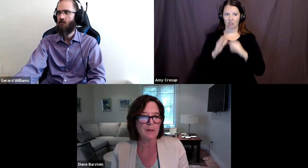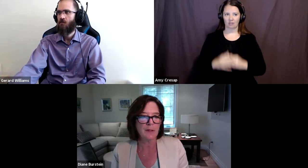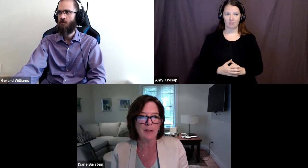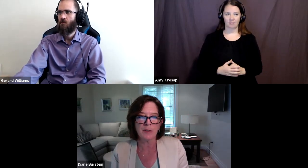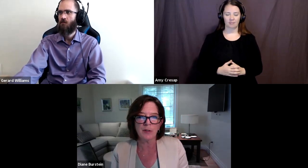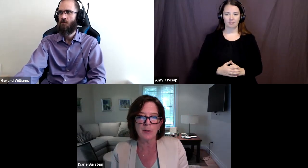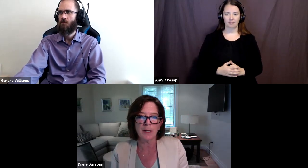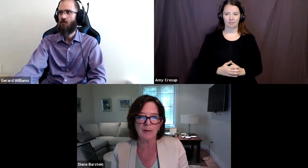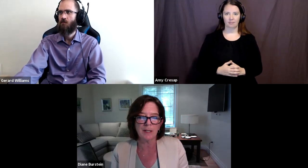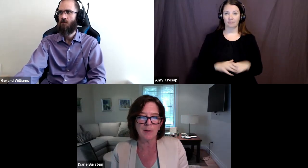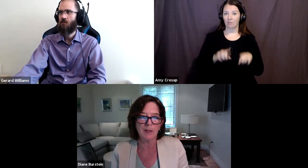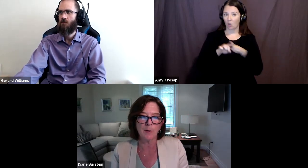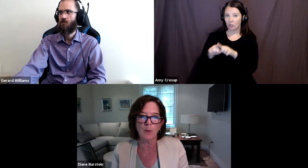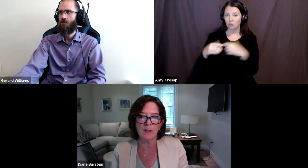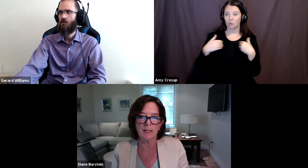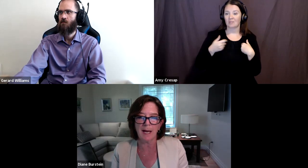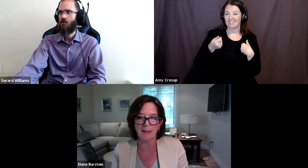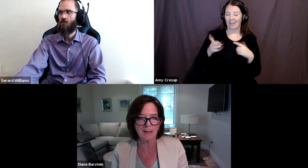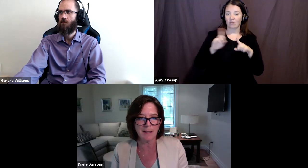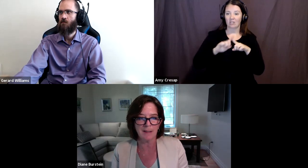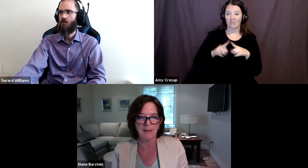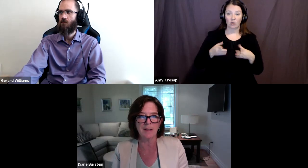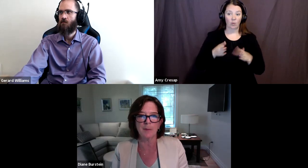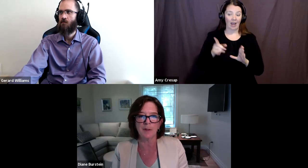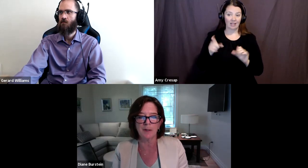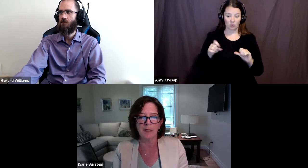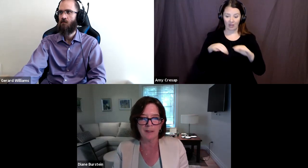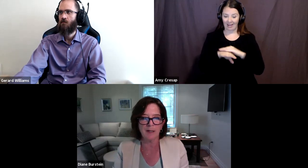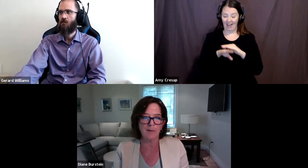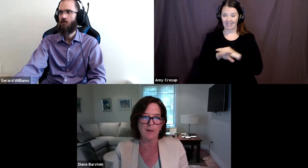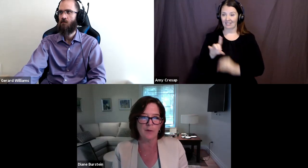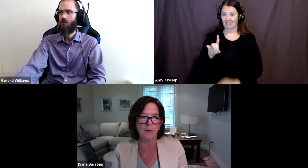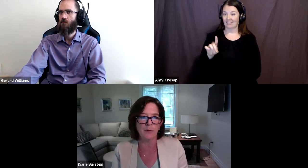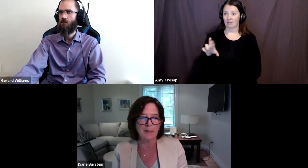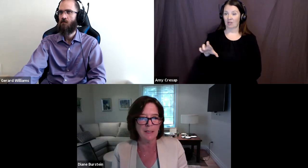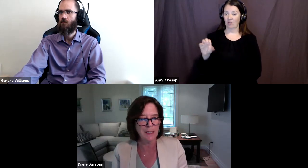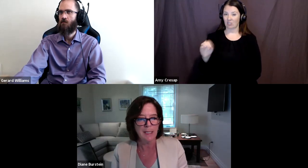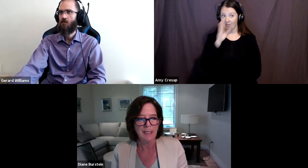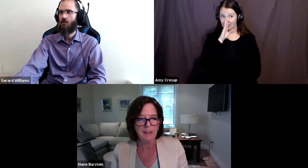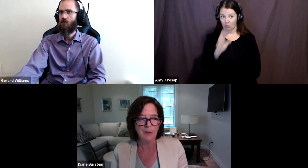There's also several different ways to access the Disability Rights Office directly.